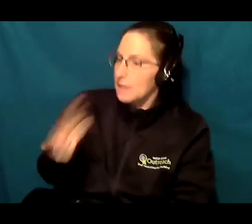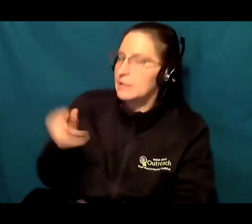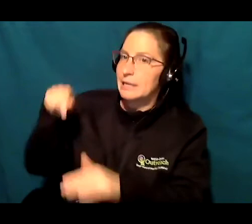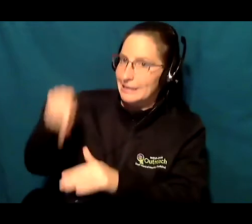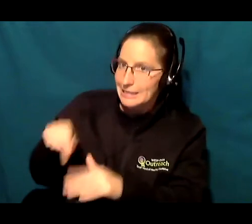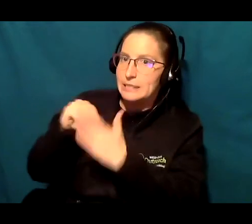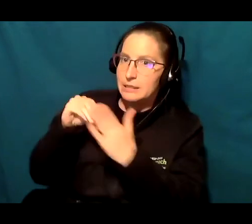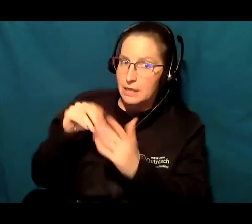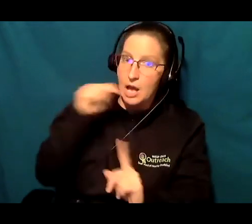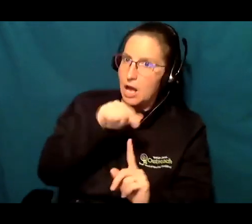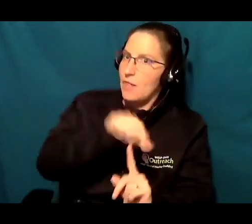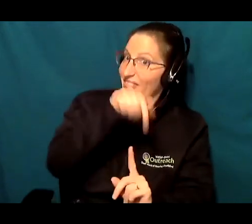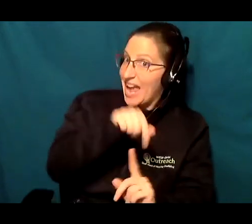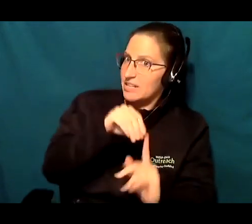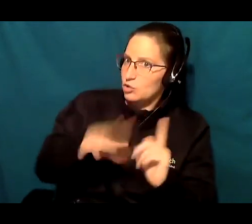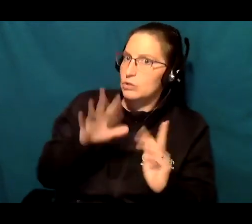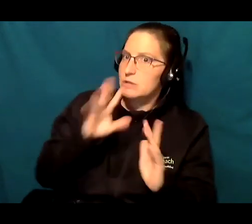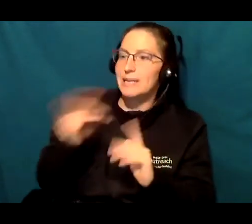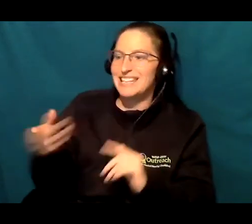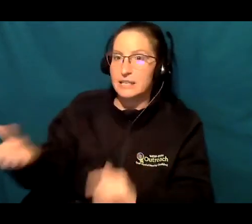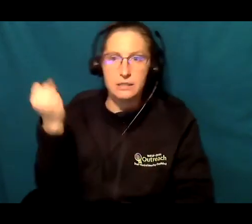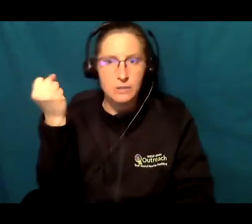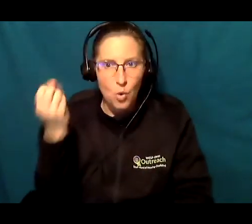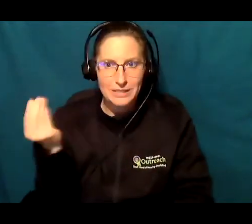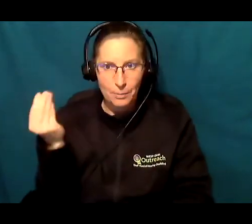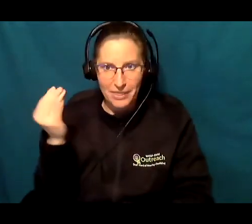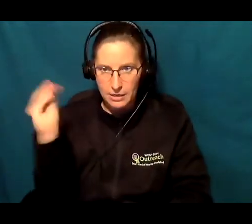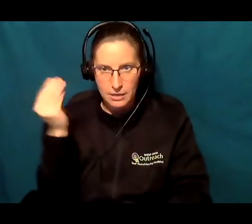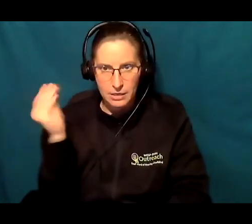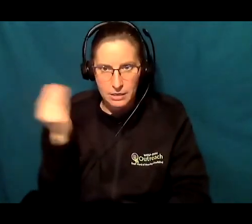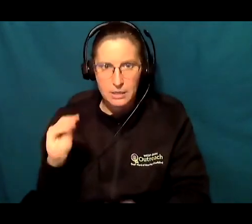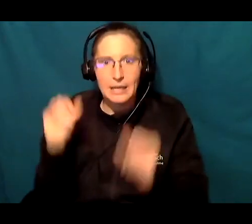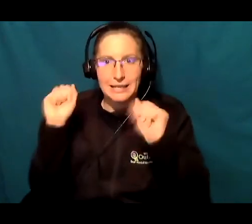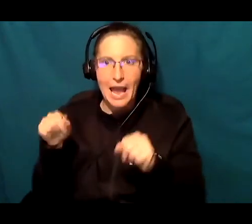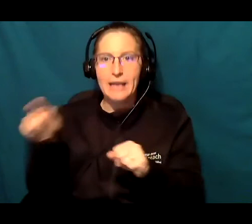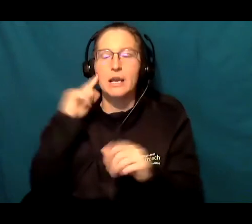and there's something in his hand that gives him a connection.